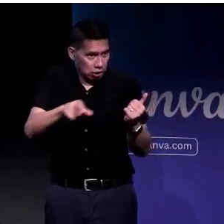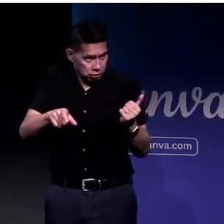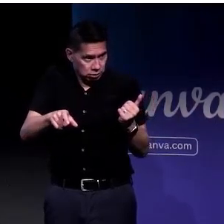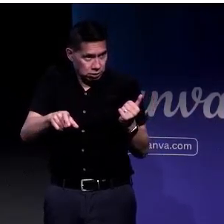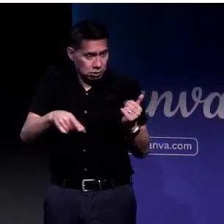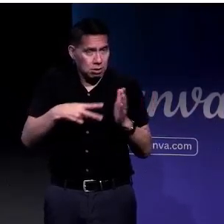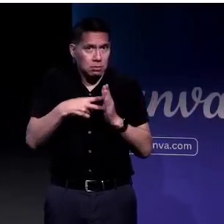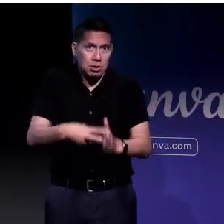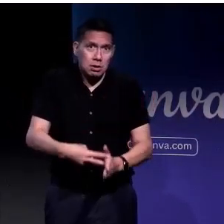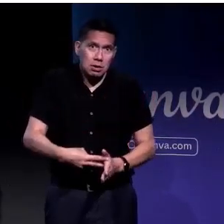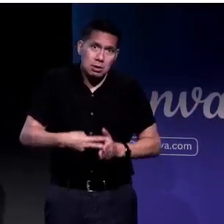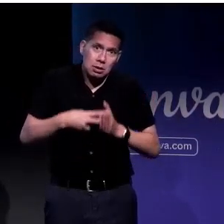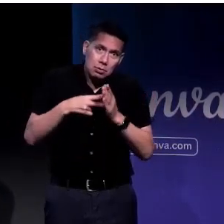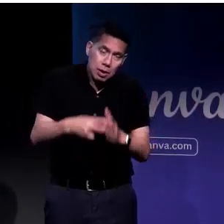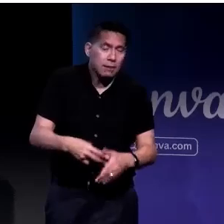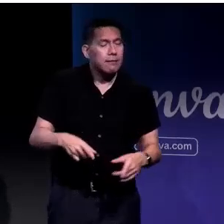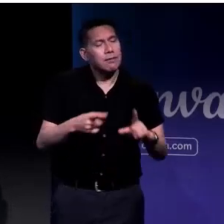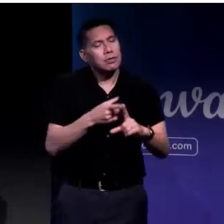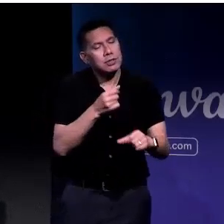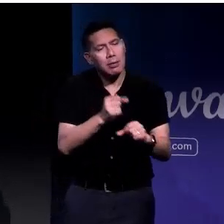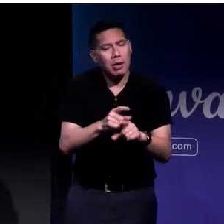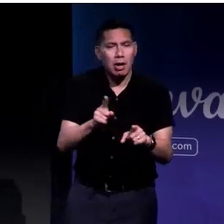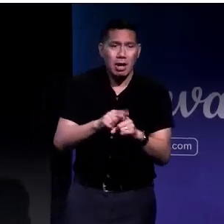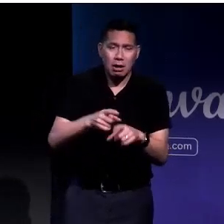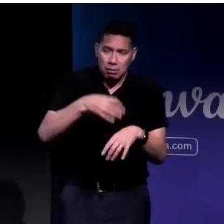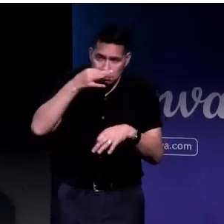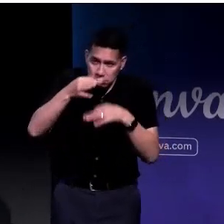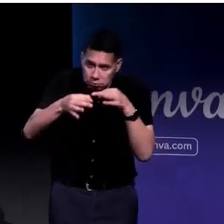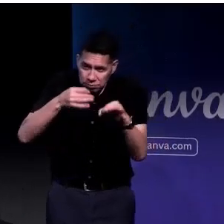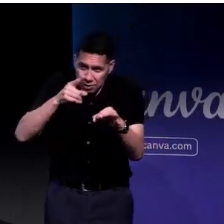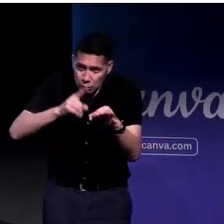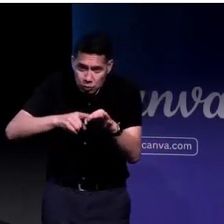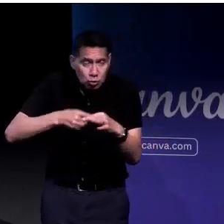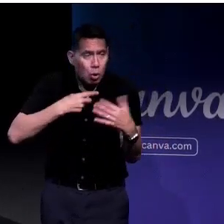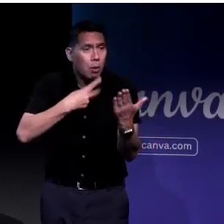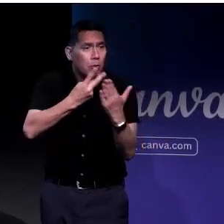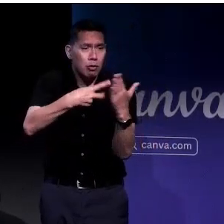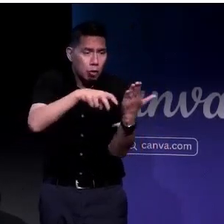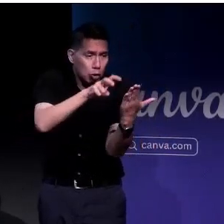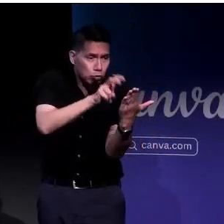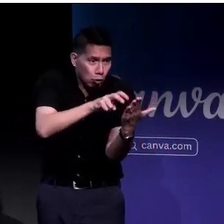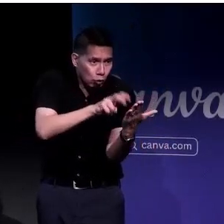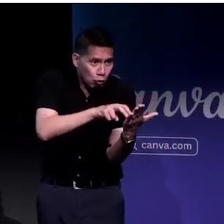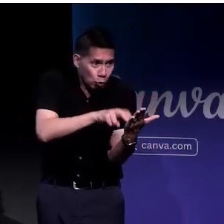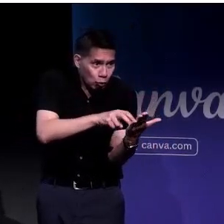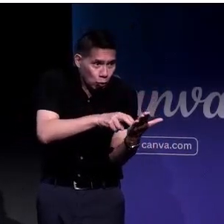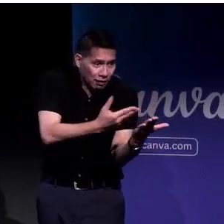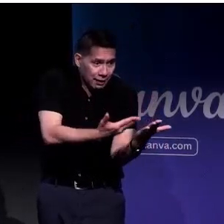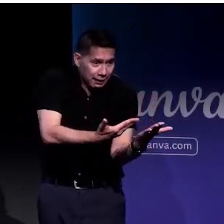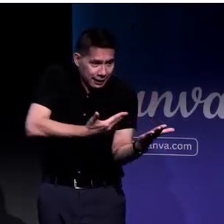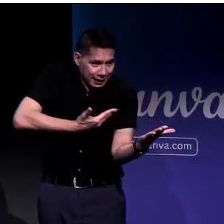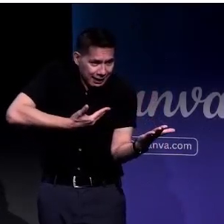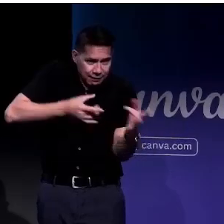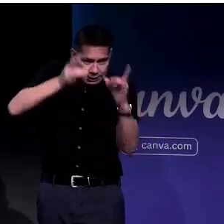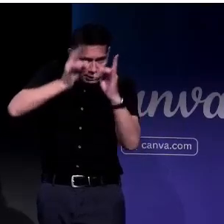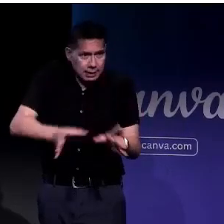period from the time of inquiry or program enrollment To when they can actually start their program with service.